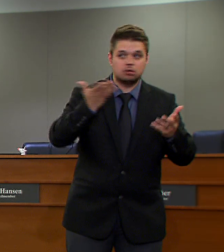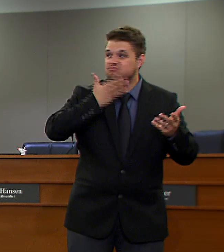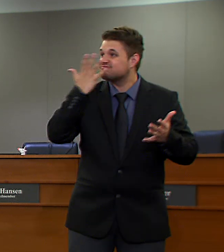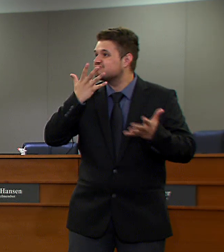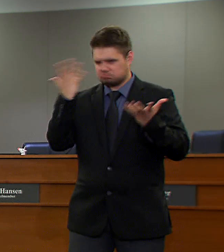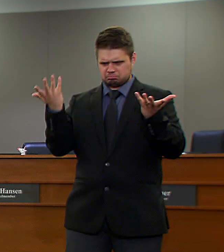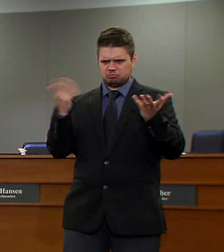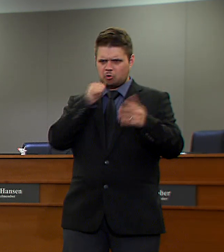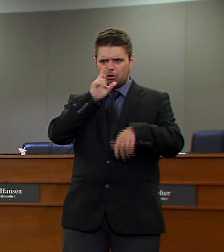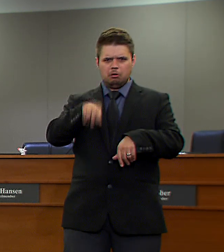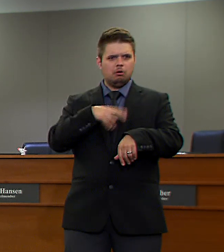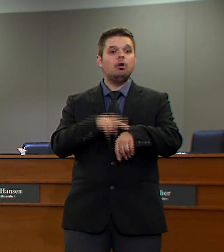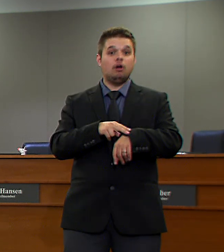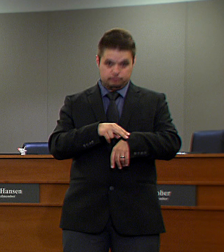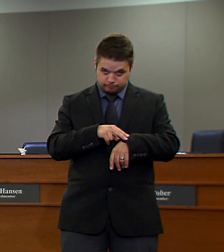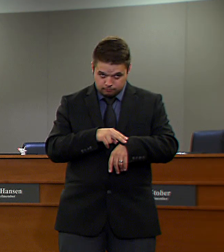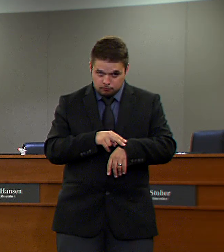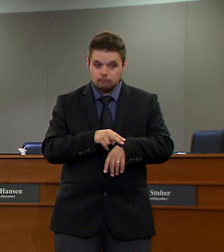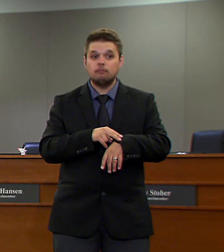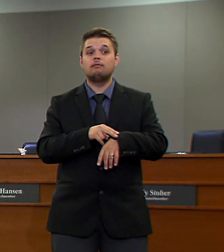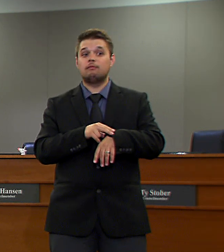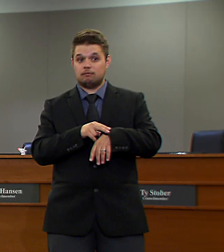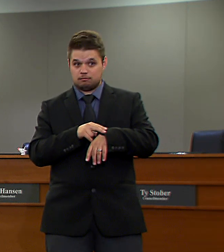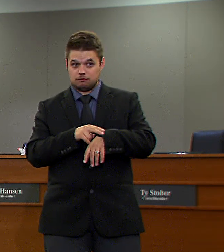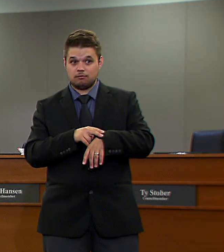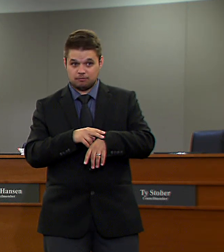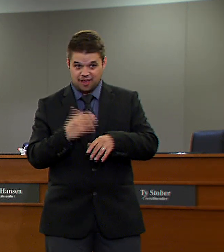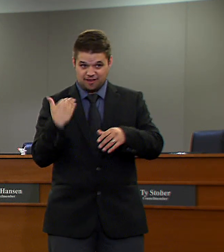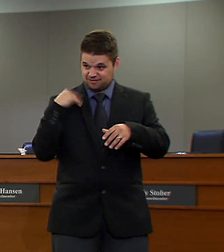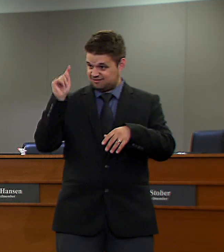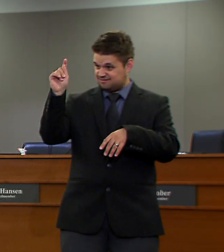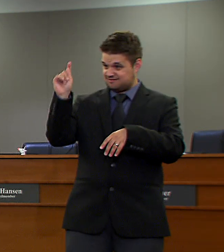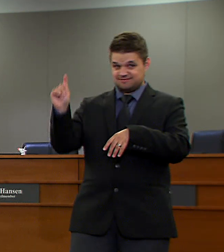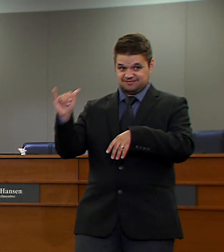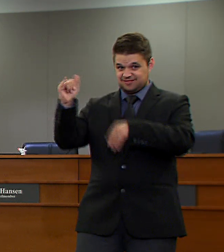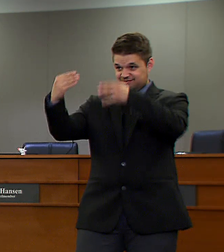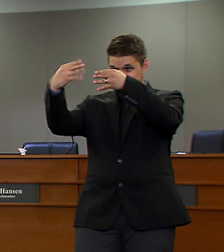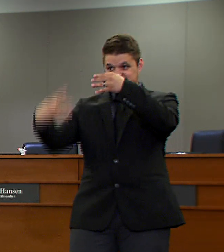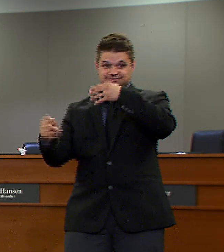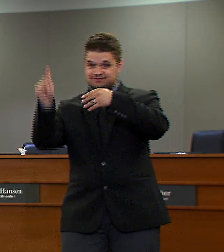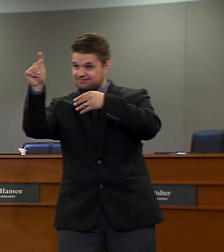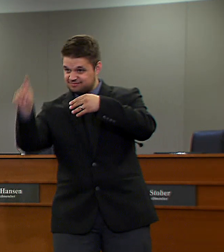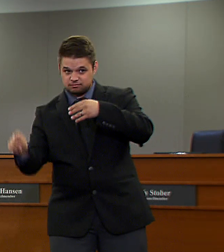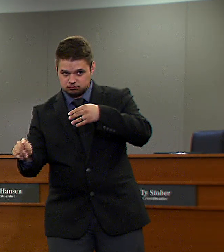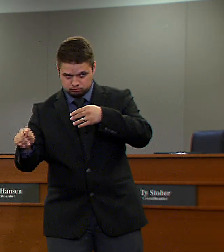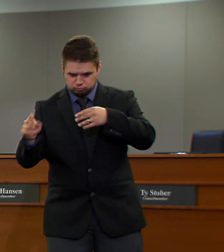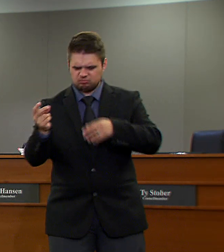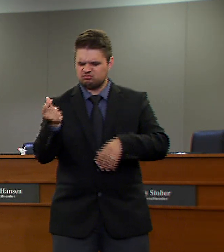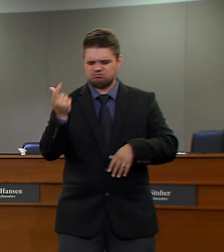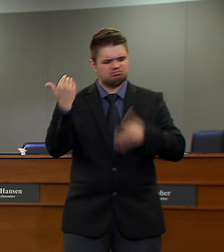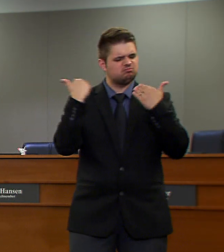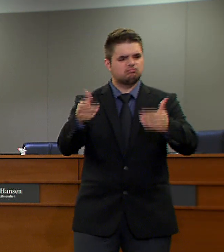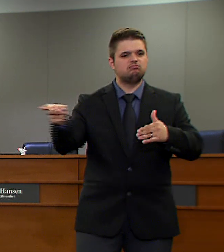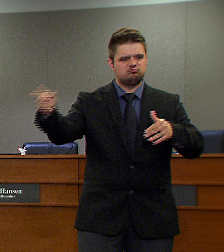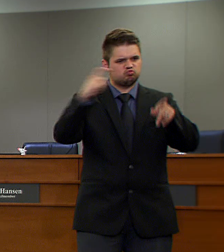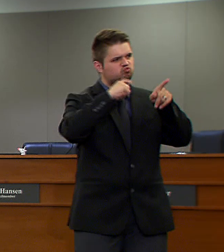People with these symptoms, or a combination of symptoms, should call their health care provider to request testing.